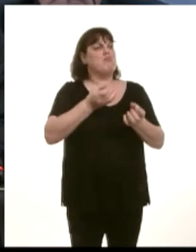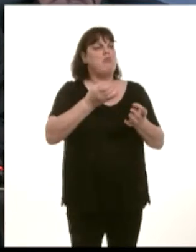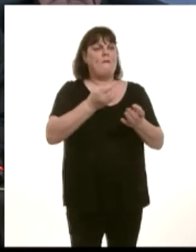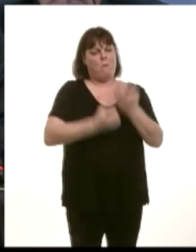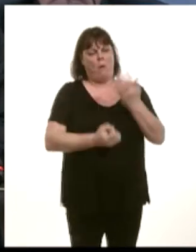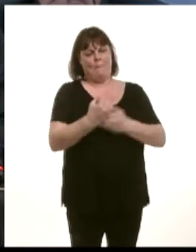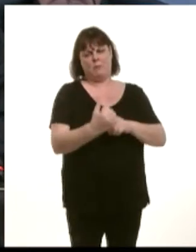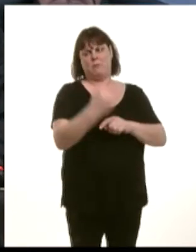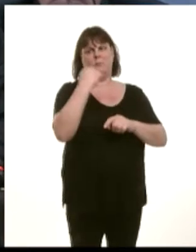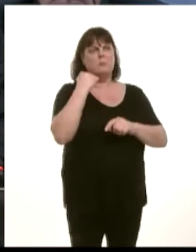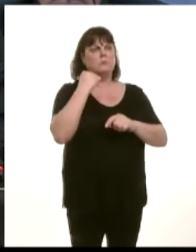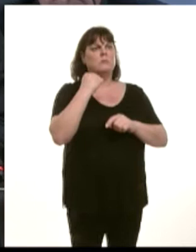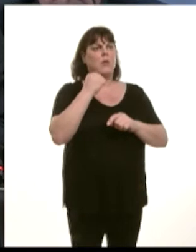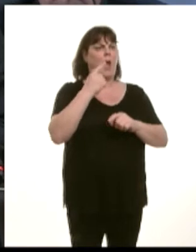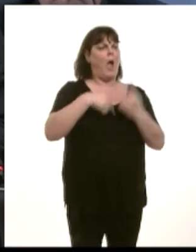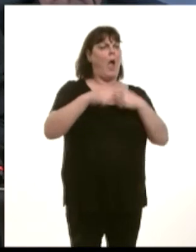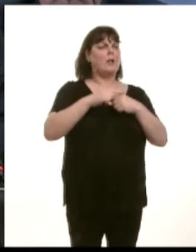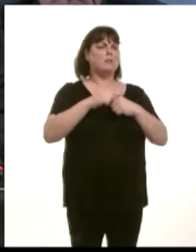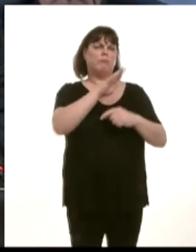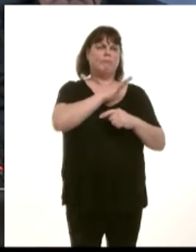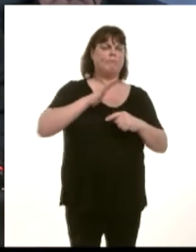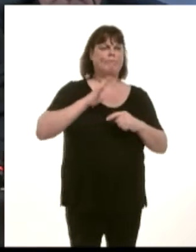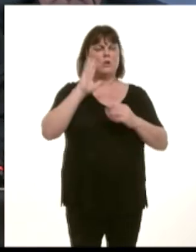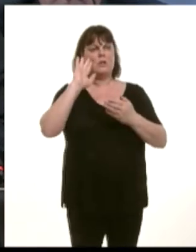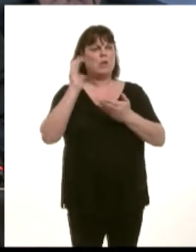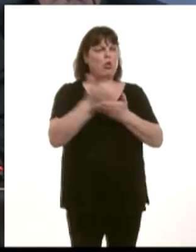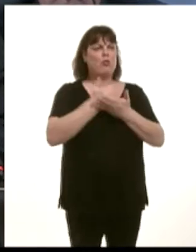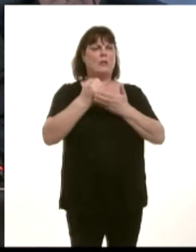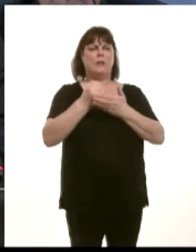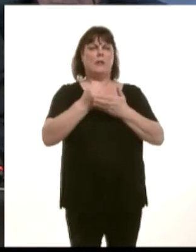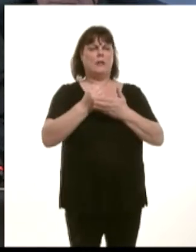that the security services believe to be existing at the moment.